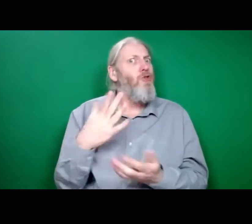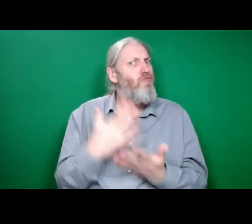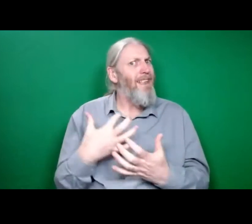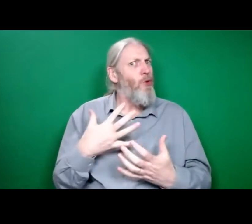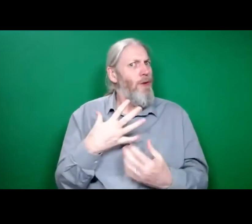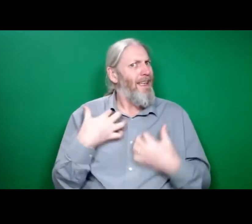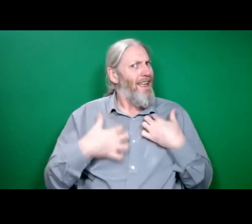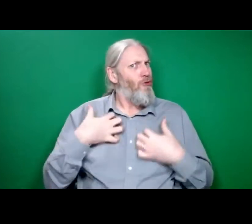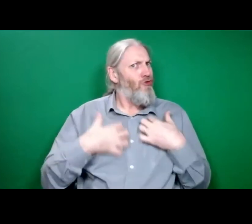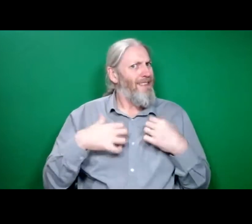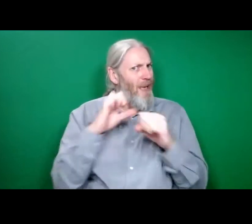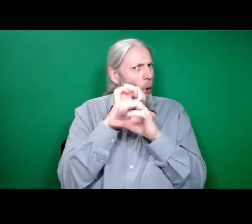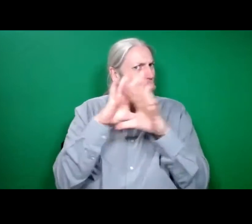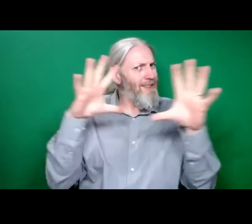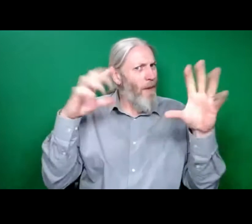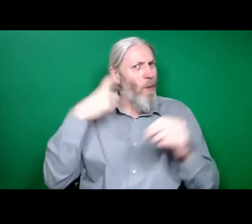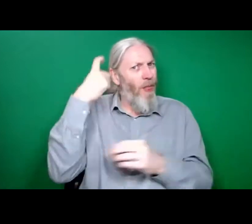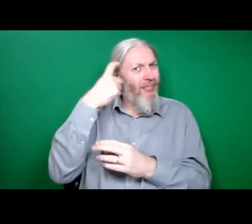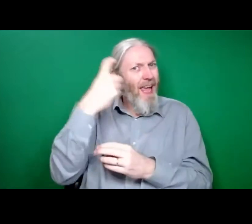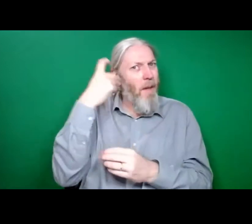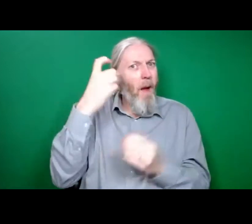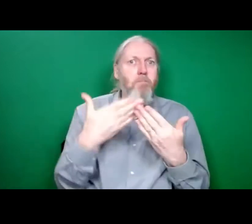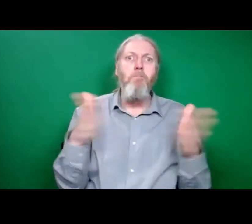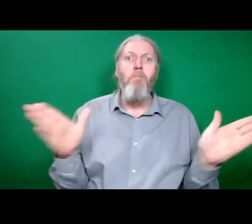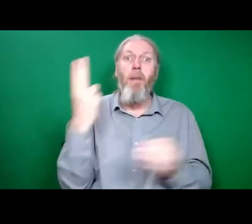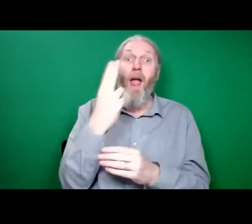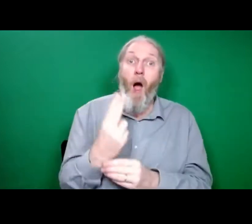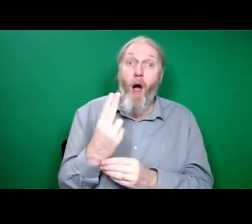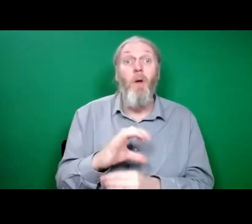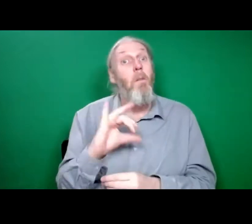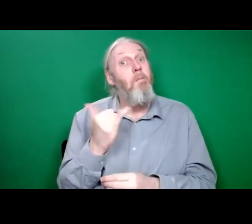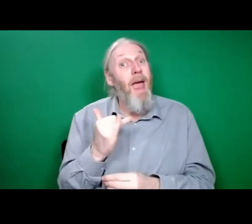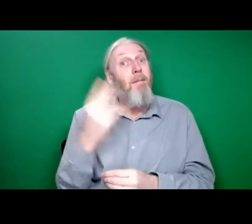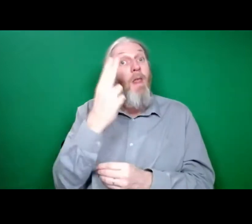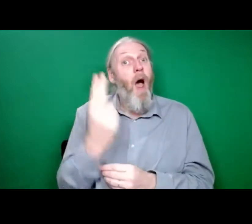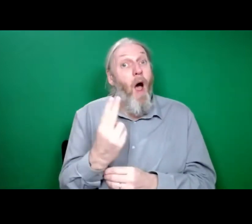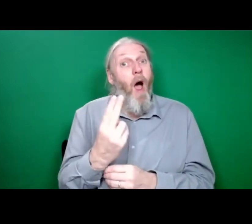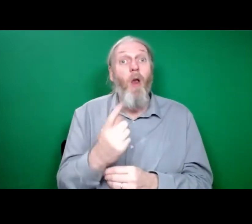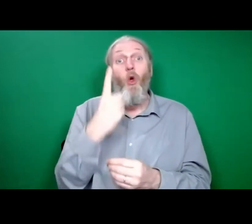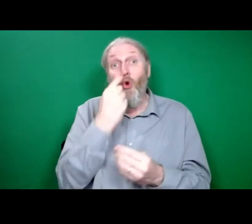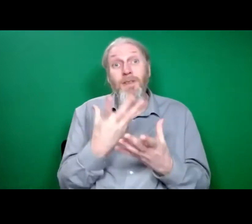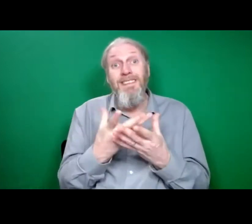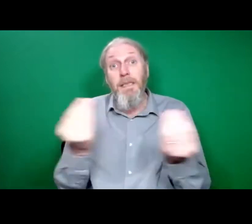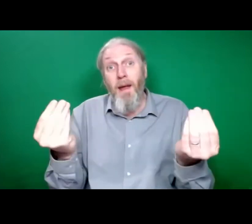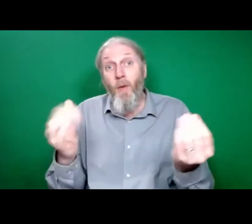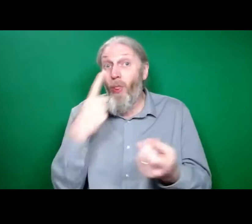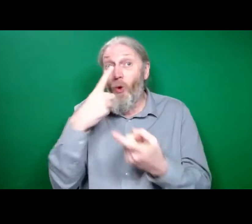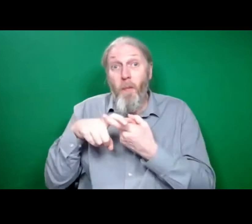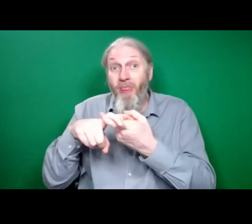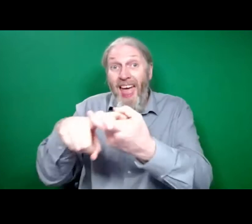what's the word I'm looking at -- material, that's the word I'm looking for, for the artist Insa to use.